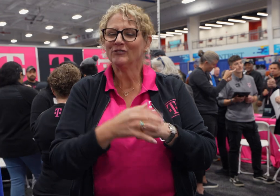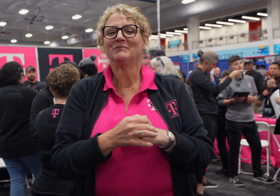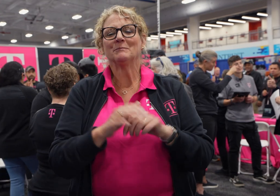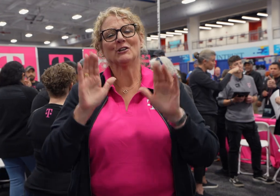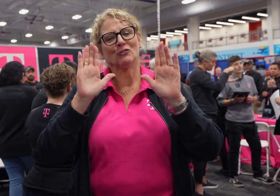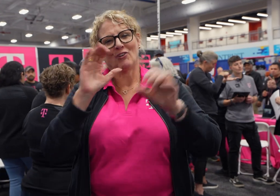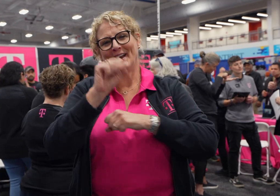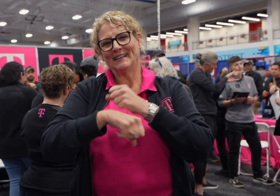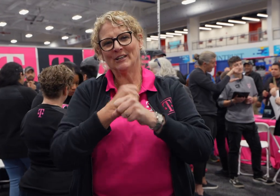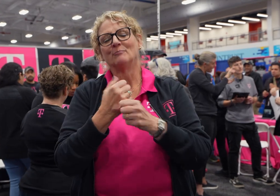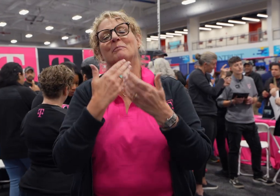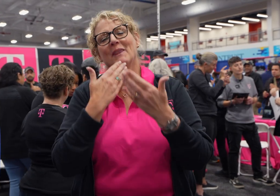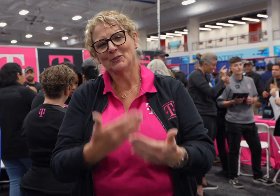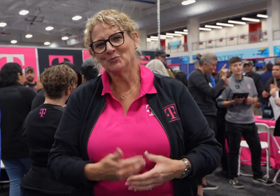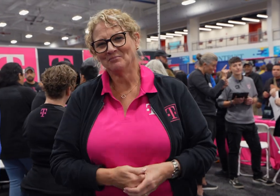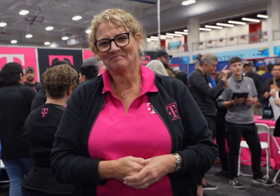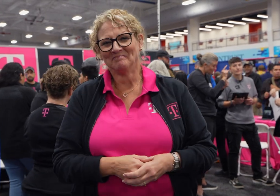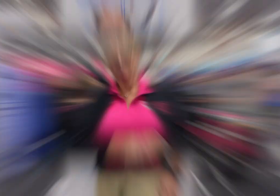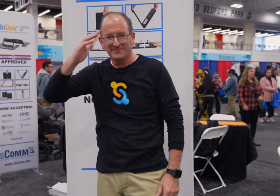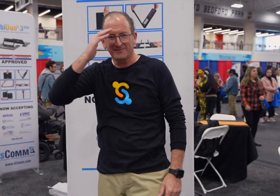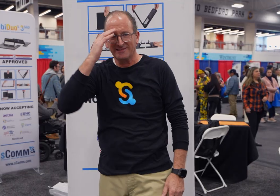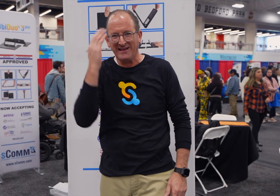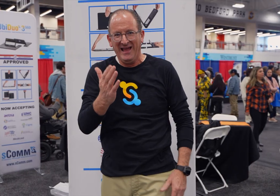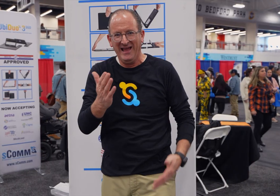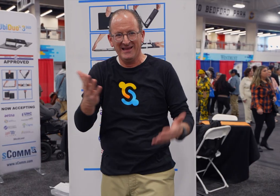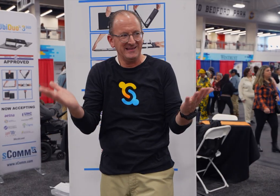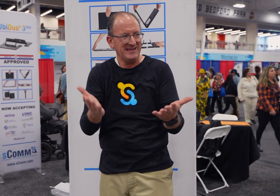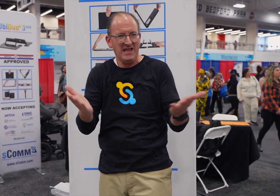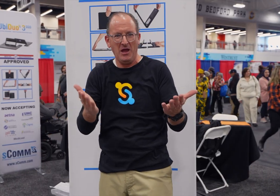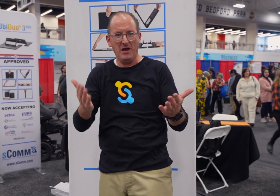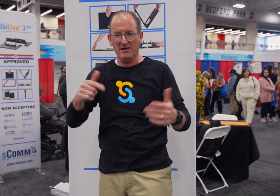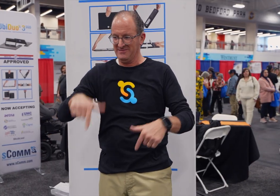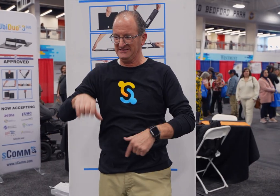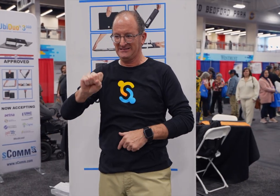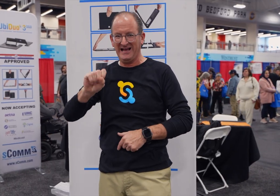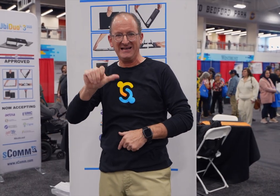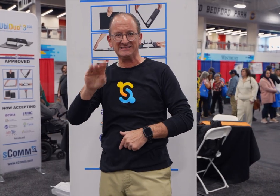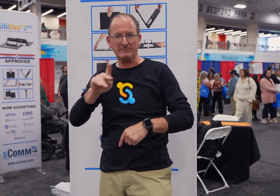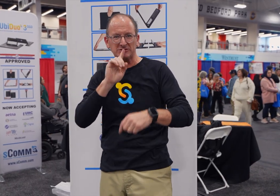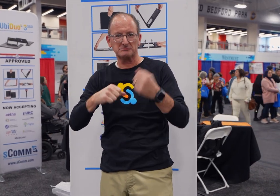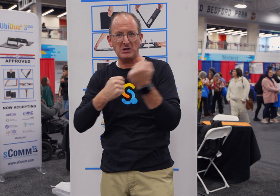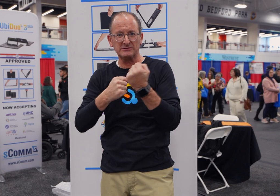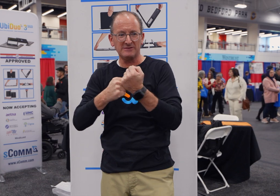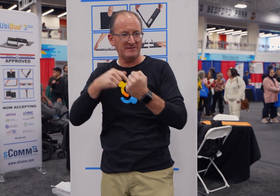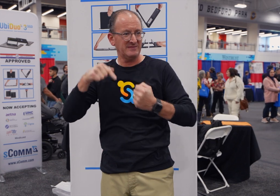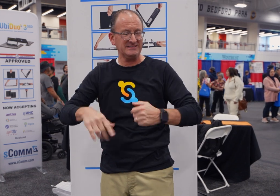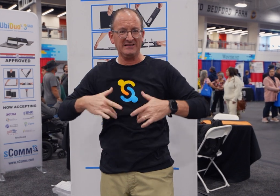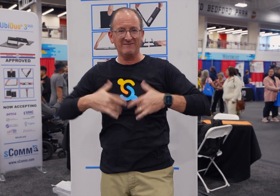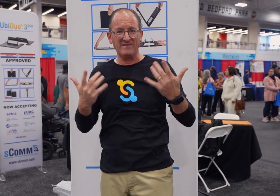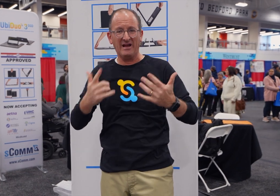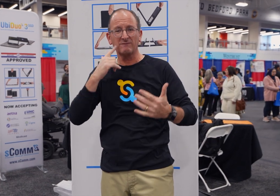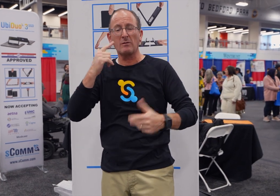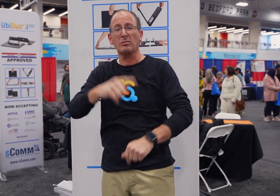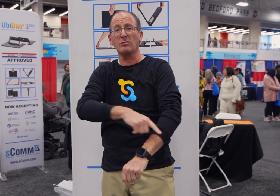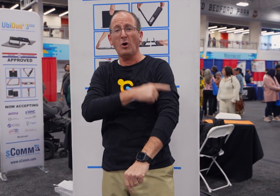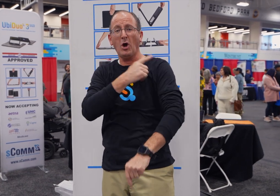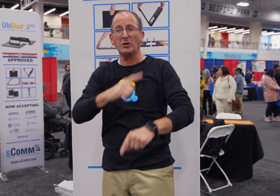It's been a great year, thank you! Hi, sComm is here as a longtime sponsor for this event.